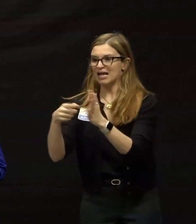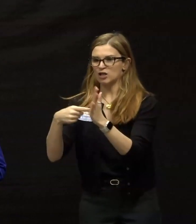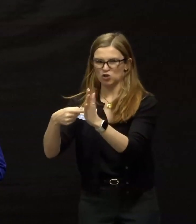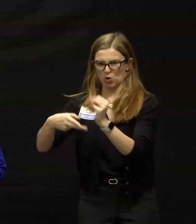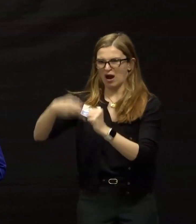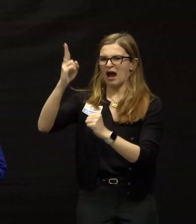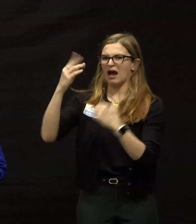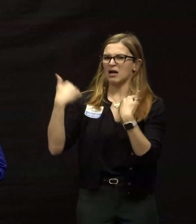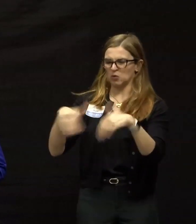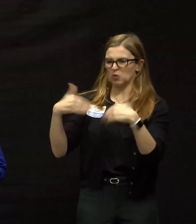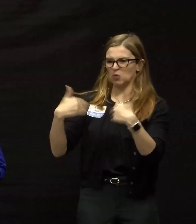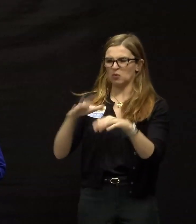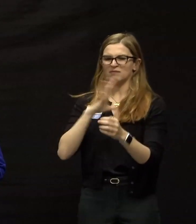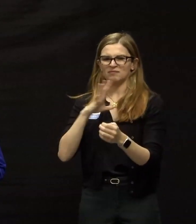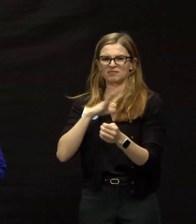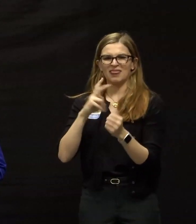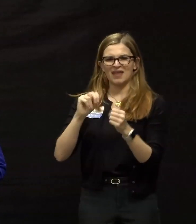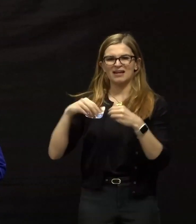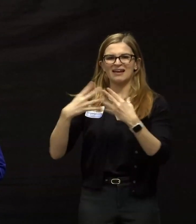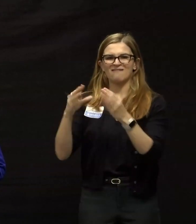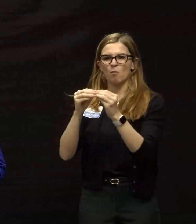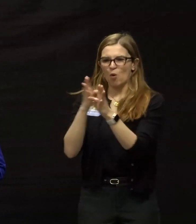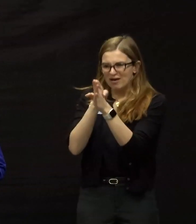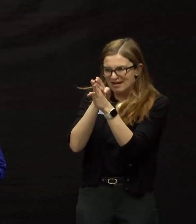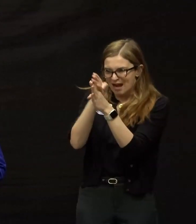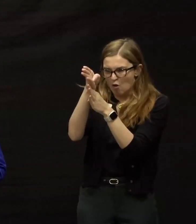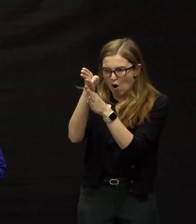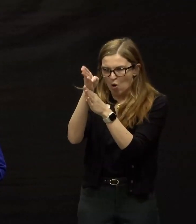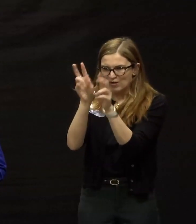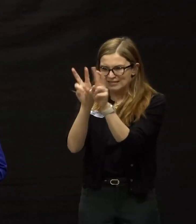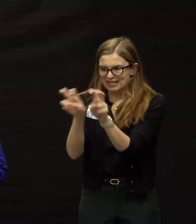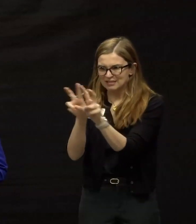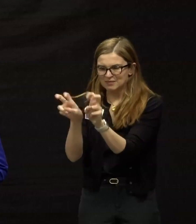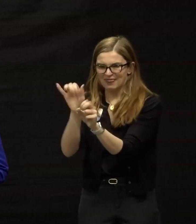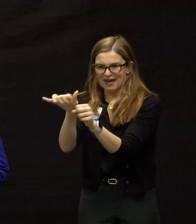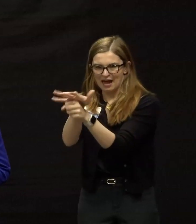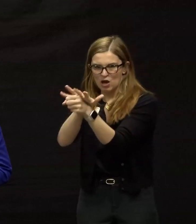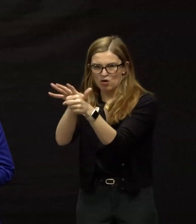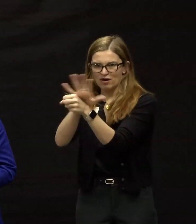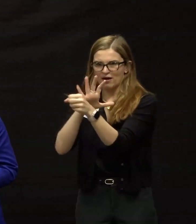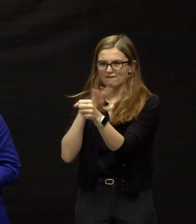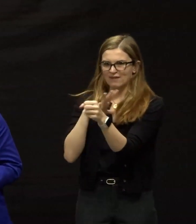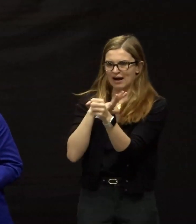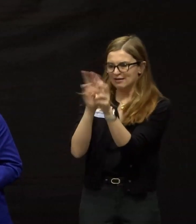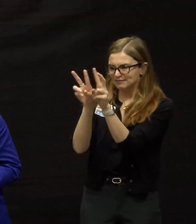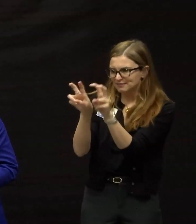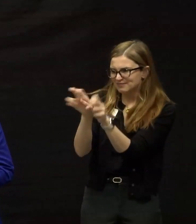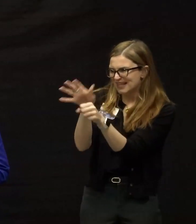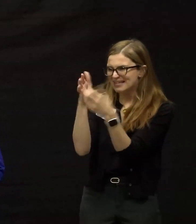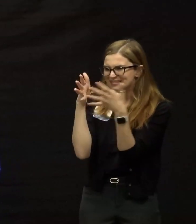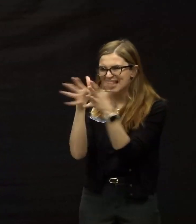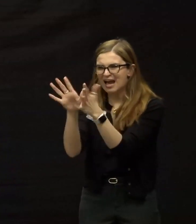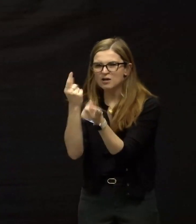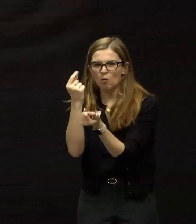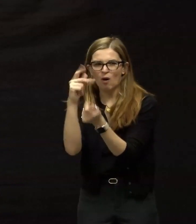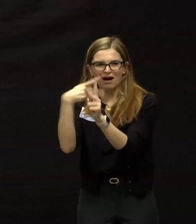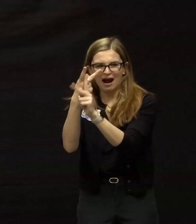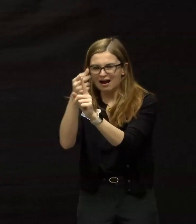So for example, if anxiety is shown to be high, then they'll give more targeted assessments in that area of anxiety.